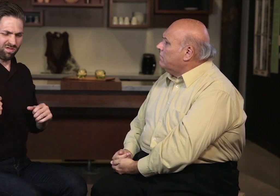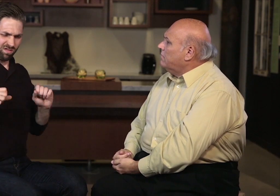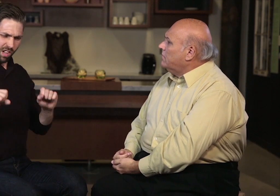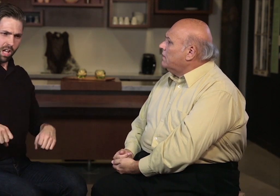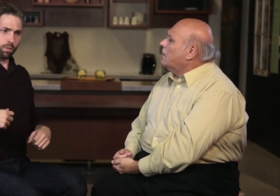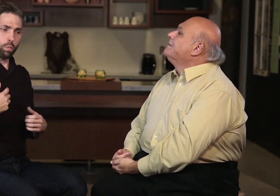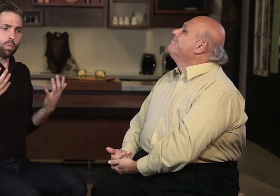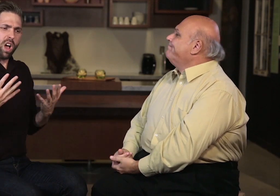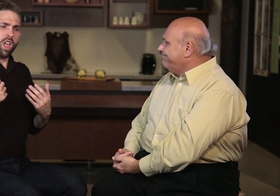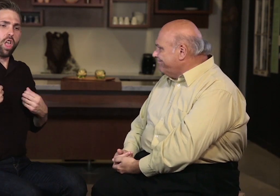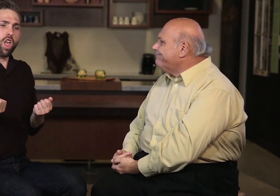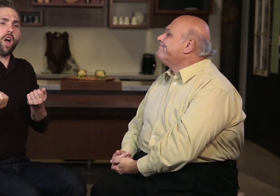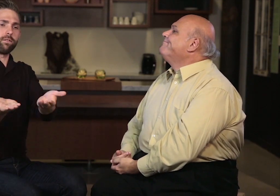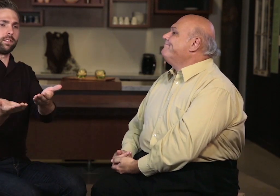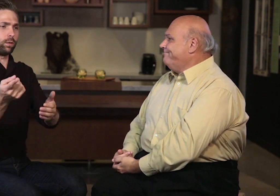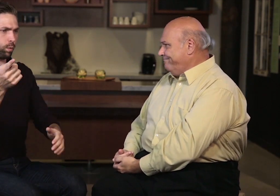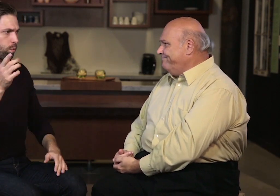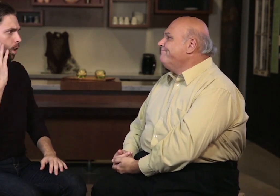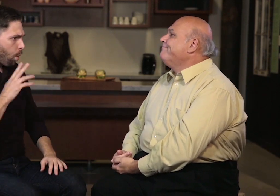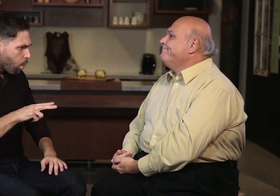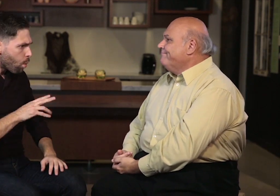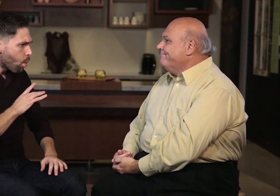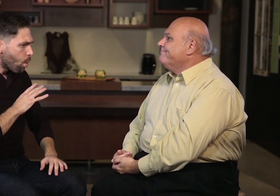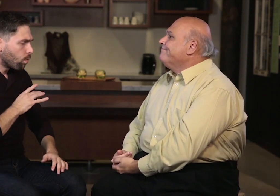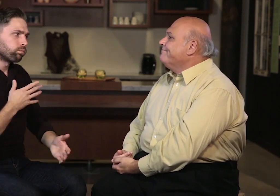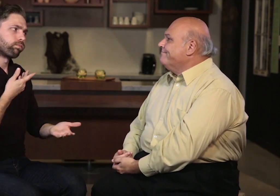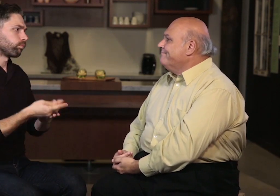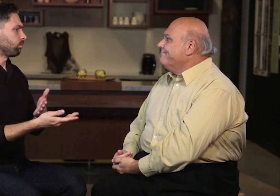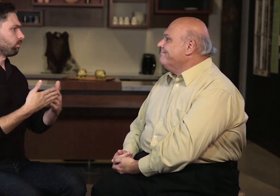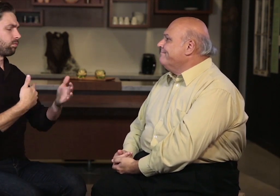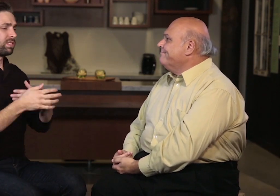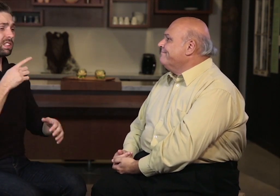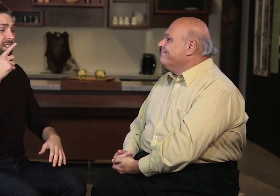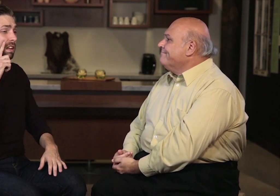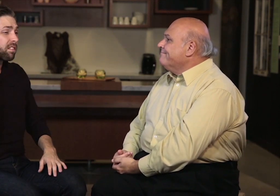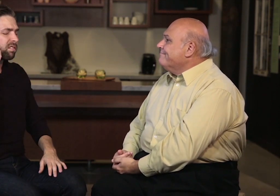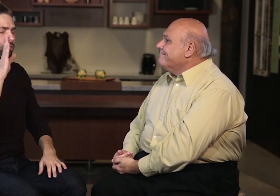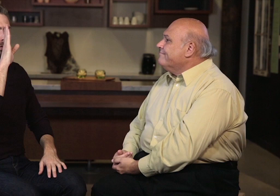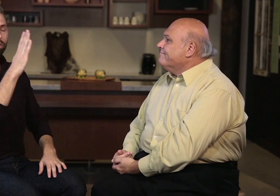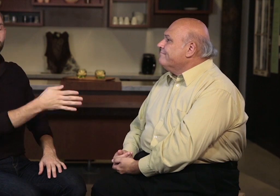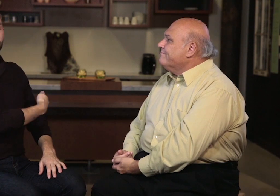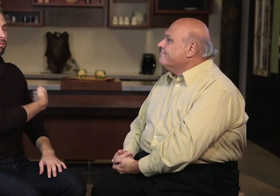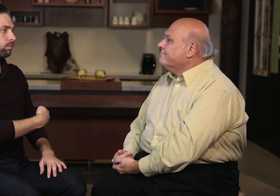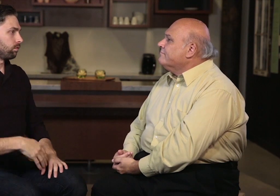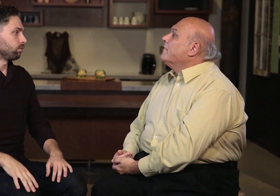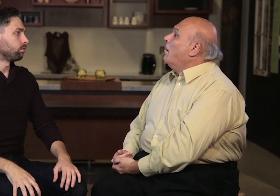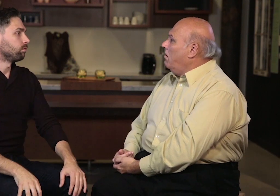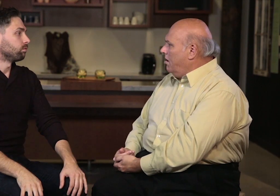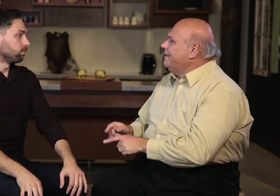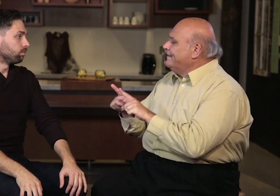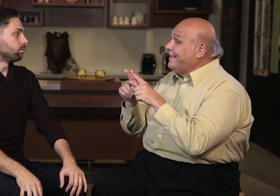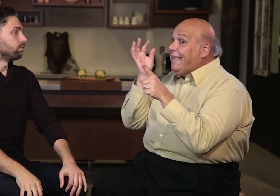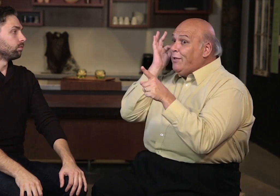them that I am capable of doing the work. I show what I have to offer them. When they see that, they will buy from you regardless if you are Deaf or not.